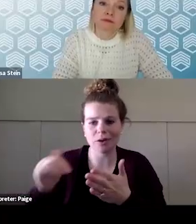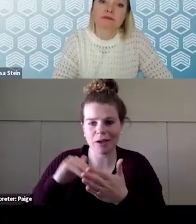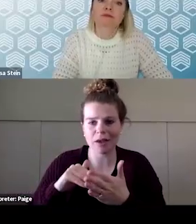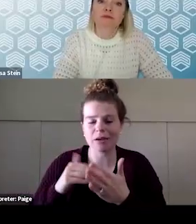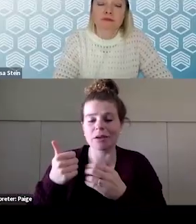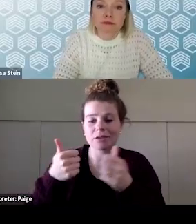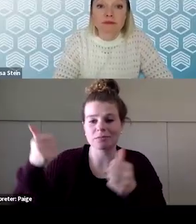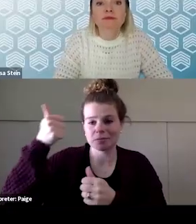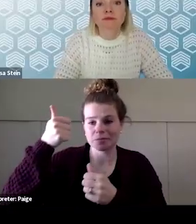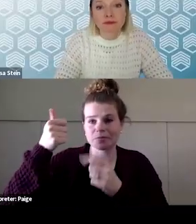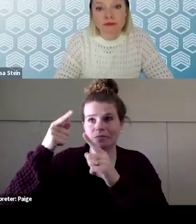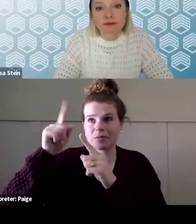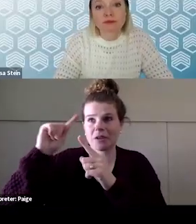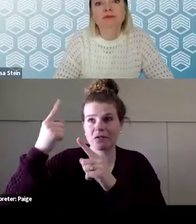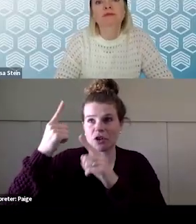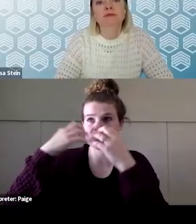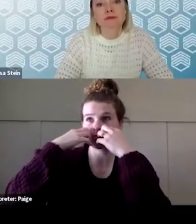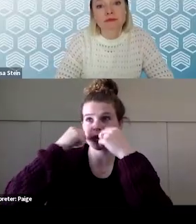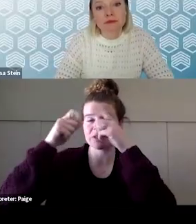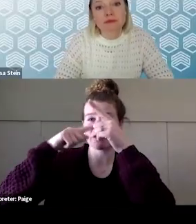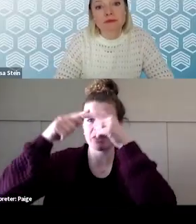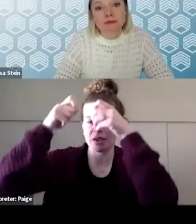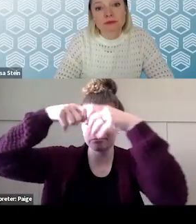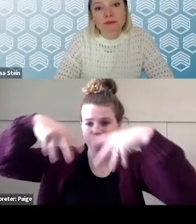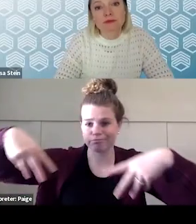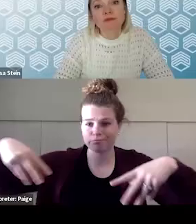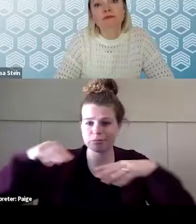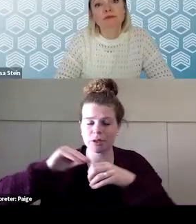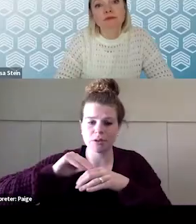and the embracing of Chief Andrews and Director Smith and their partnership.